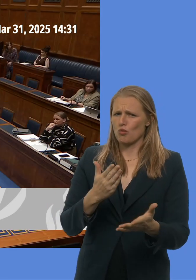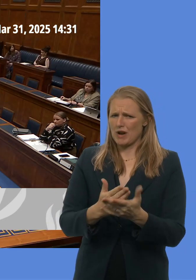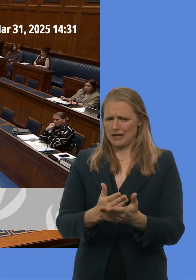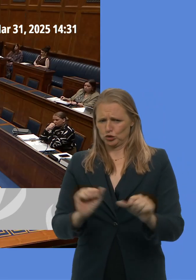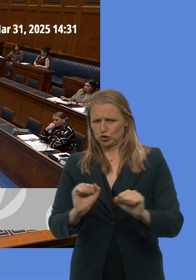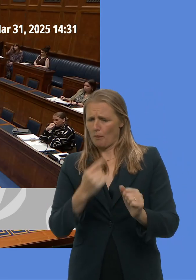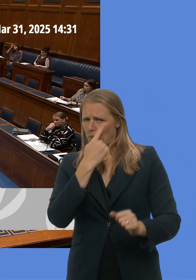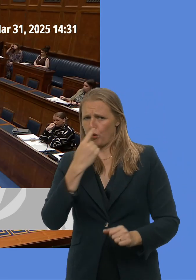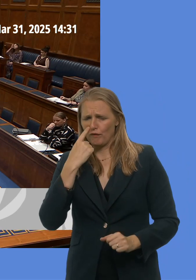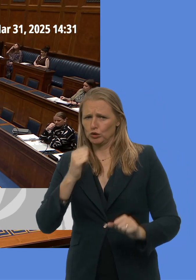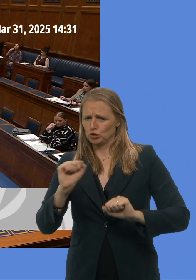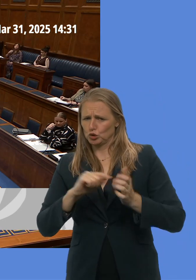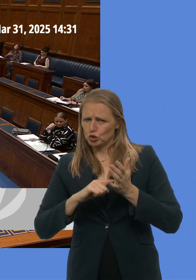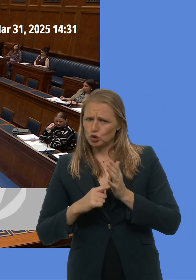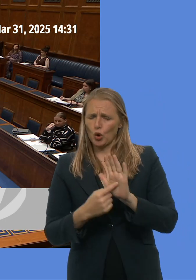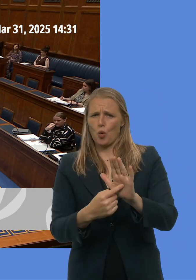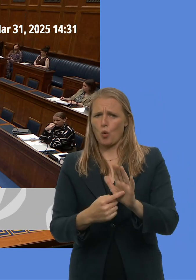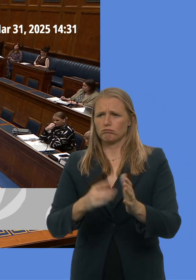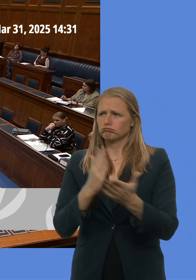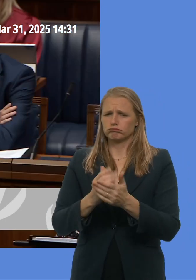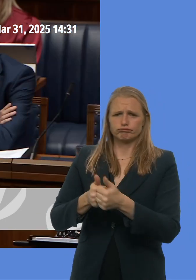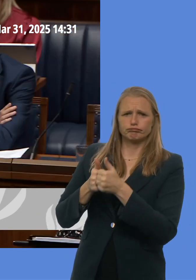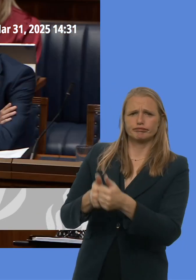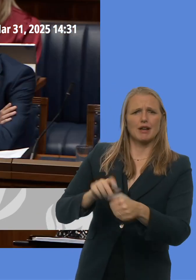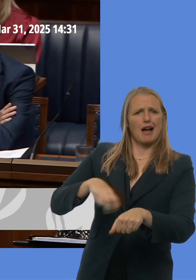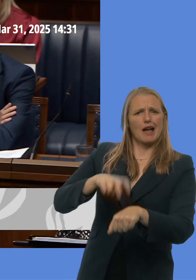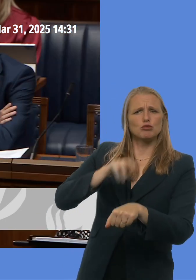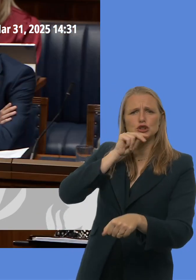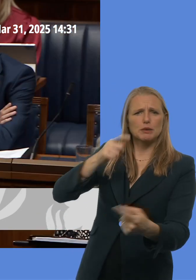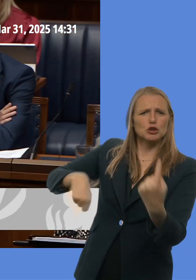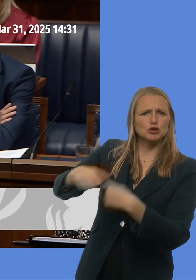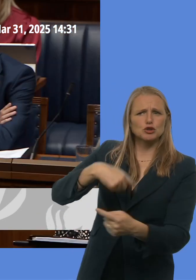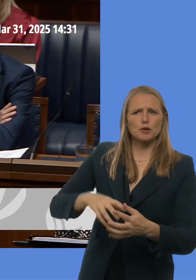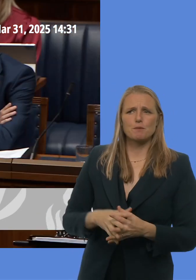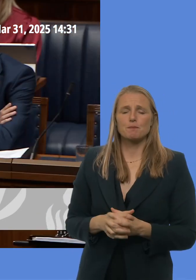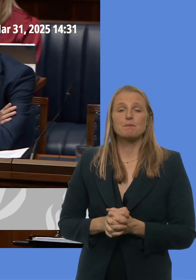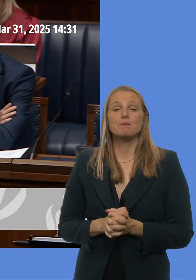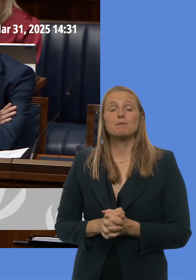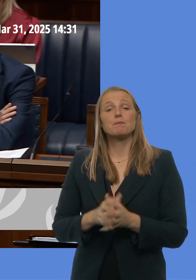Thank you, Mr Speaker. I can assure the Member that I will continue to work for everyone throughout this place.